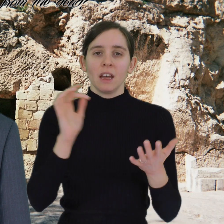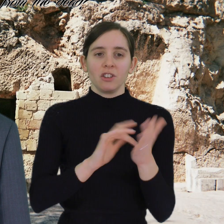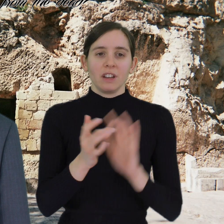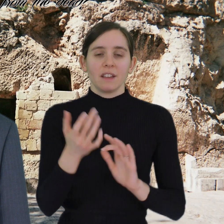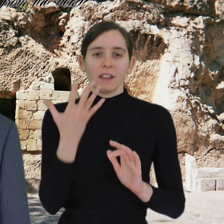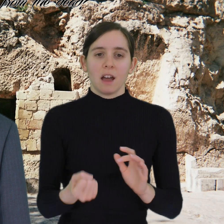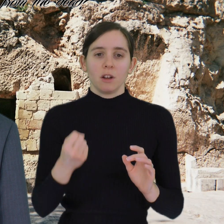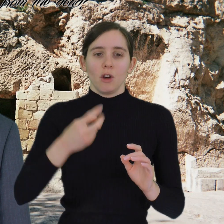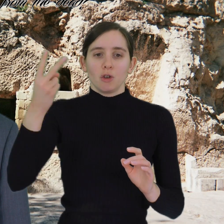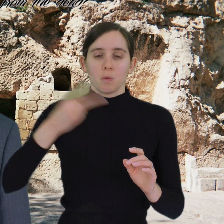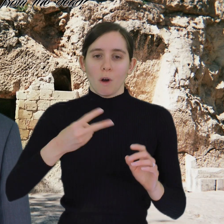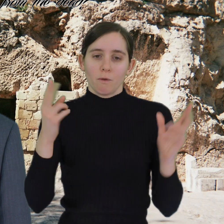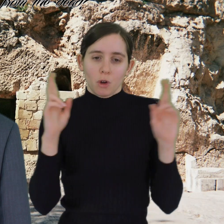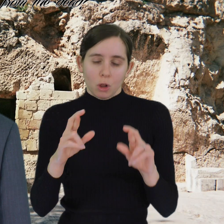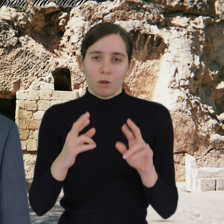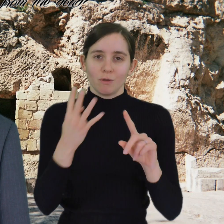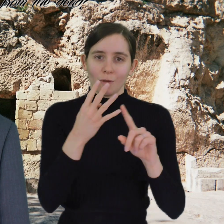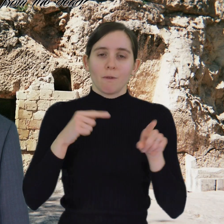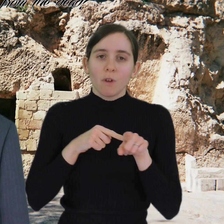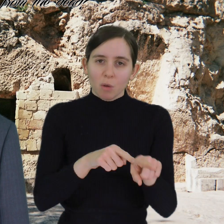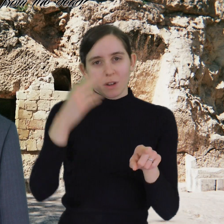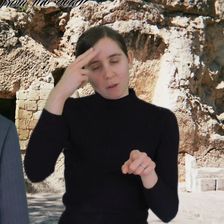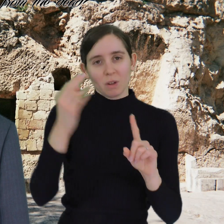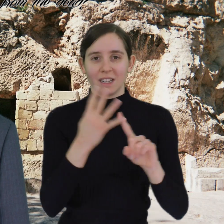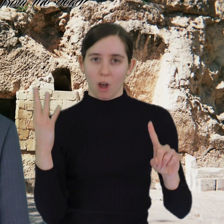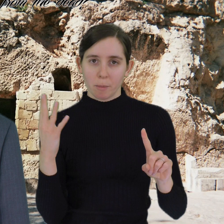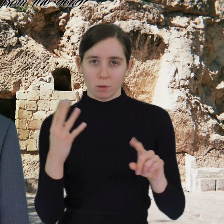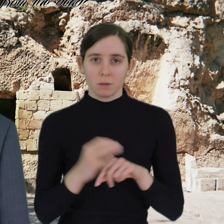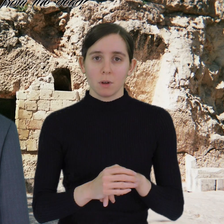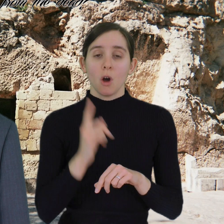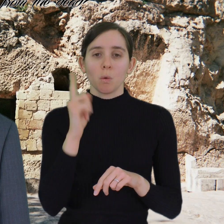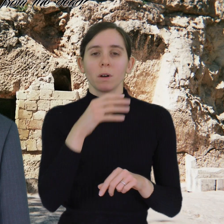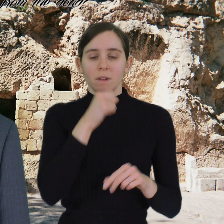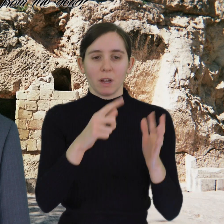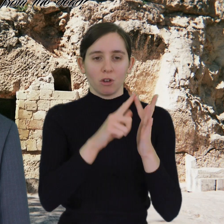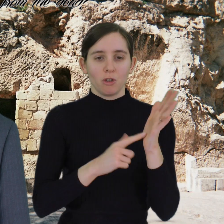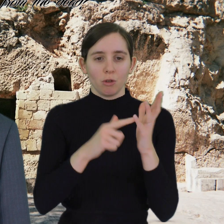often referred to as His "disciples". One of these men, Judas, betrayed Jesus